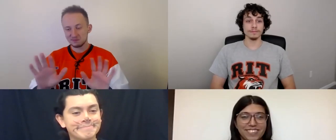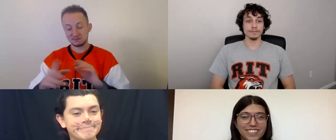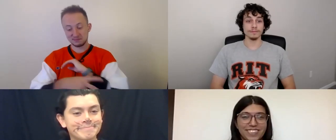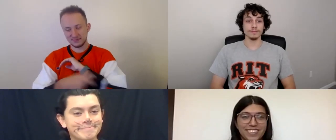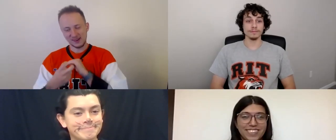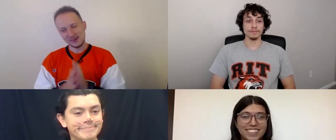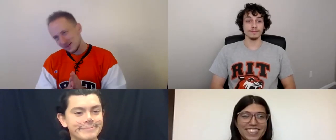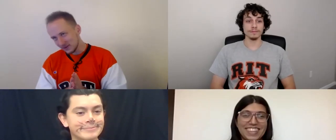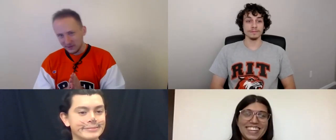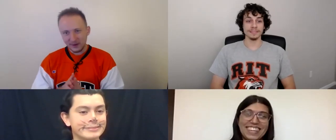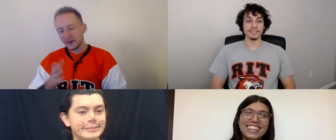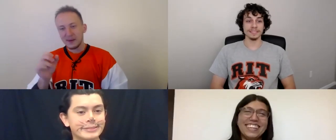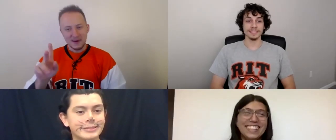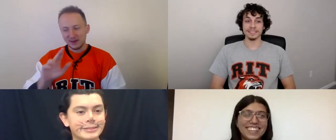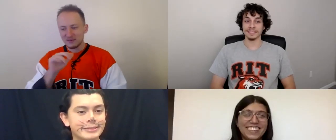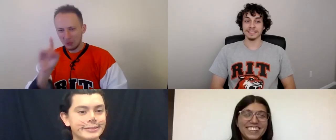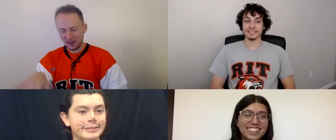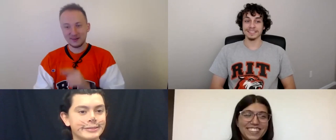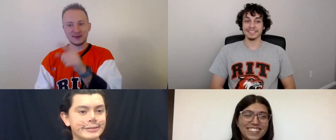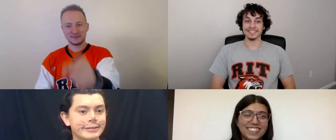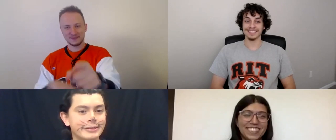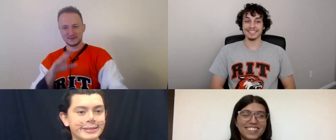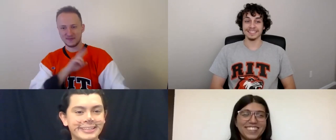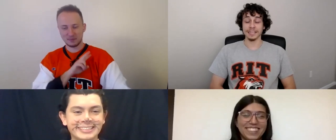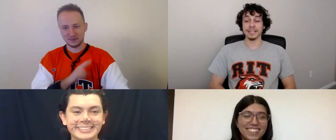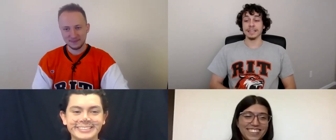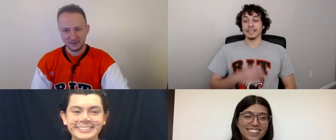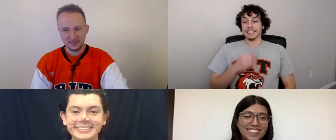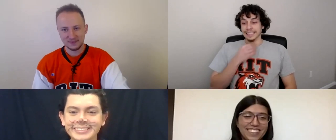Matt: Stealing, I don't know about that. I say let's not do that. Vladimir?